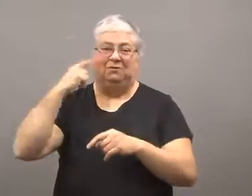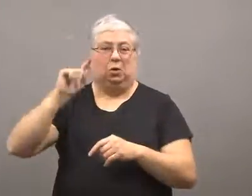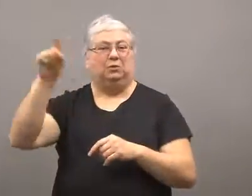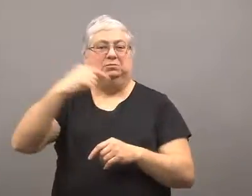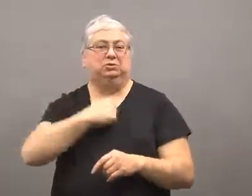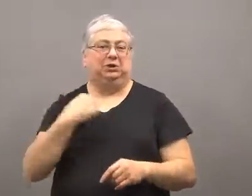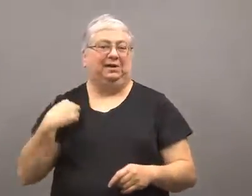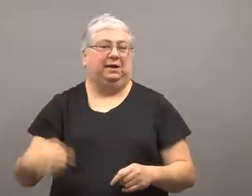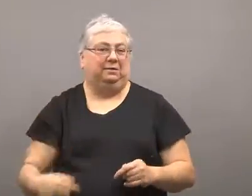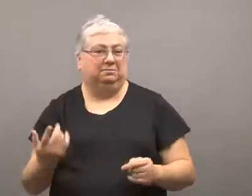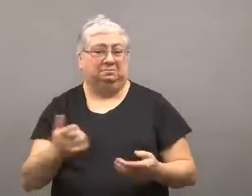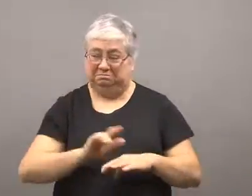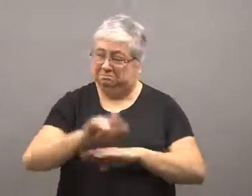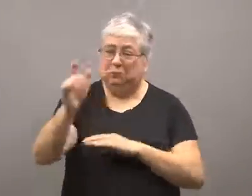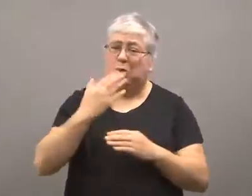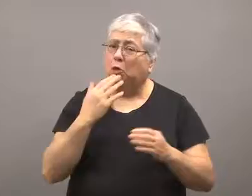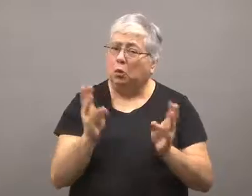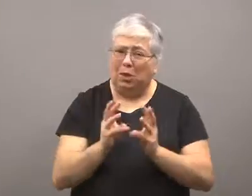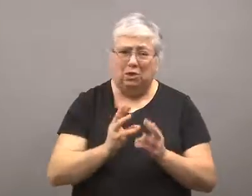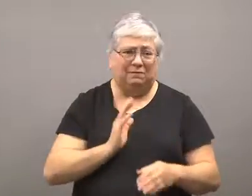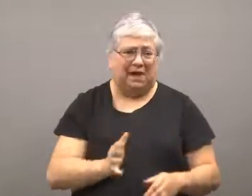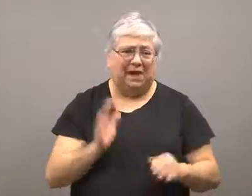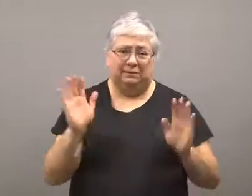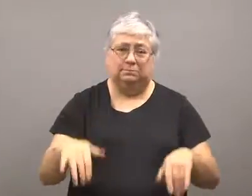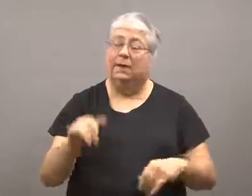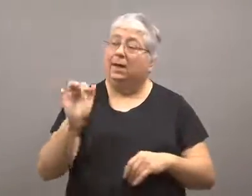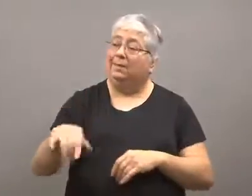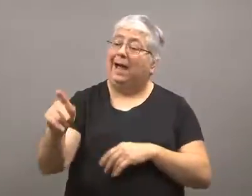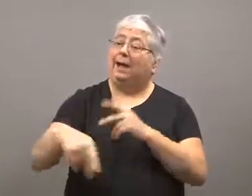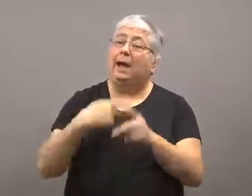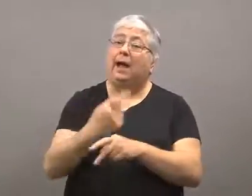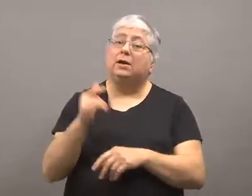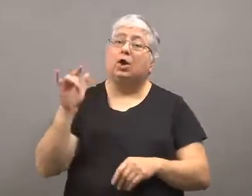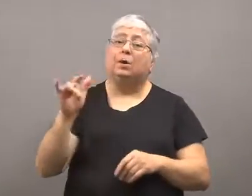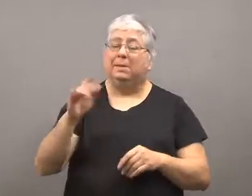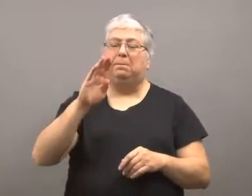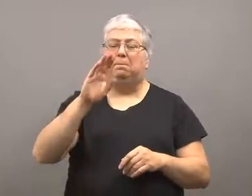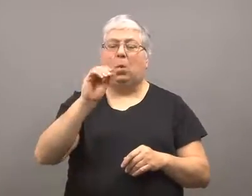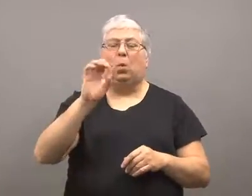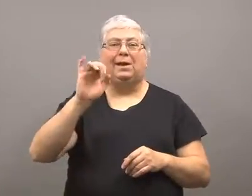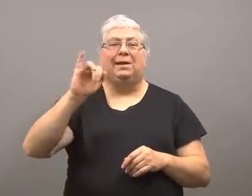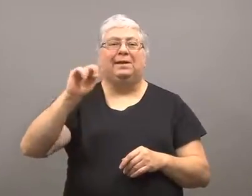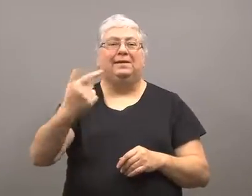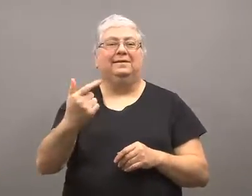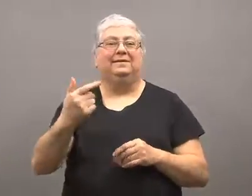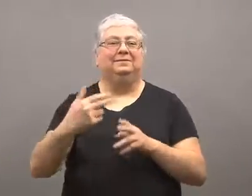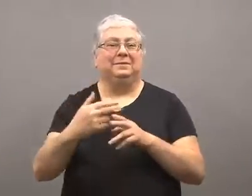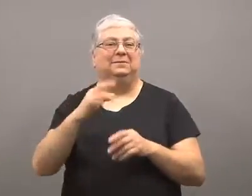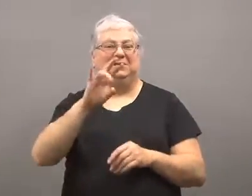It was headed for China, and the weather was good.